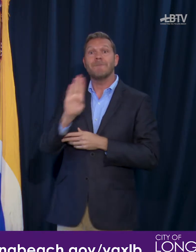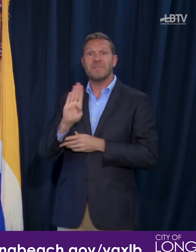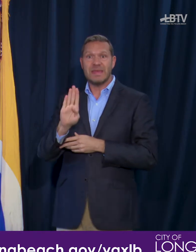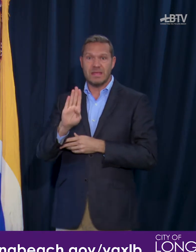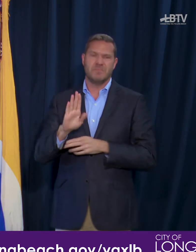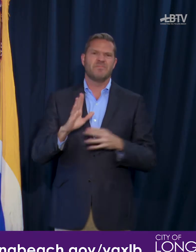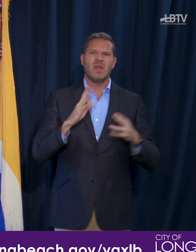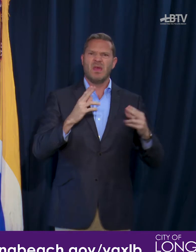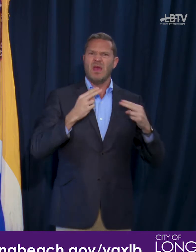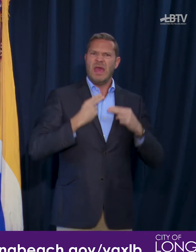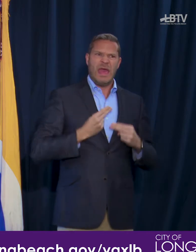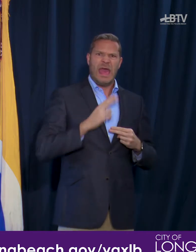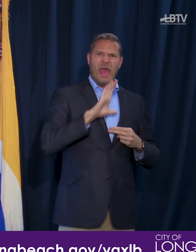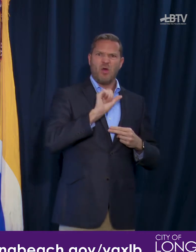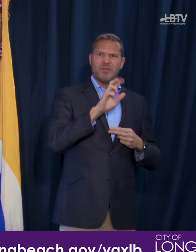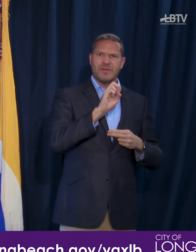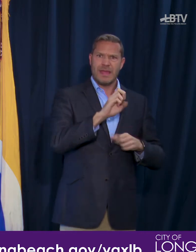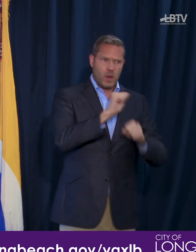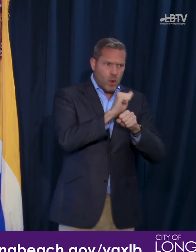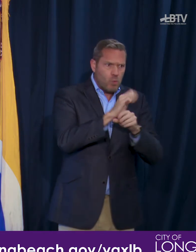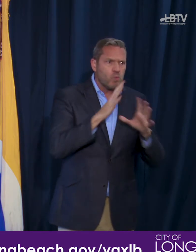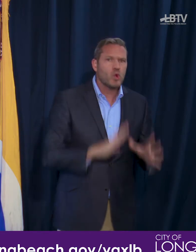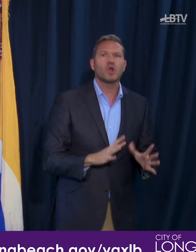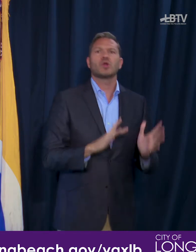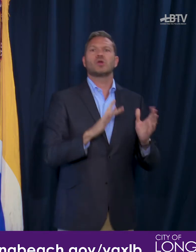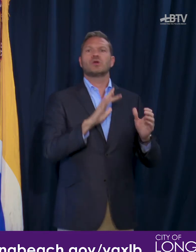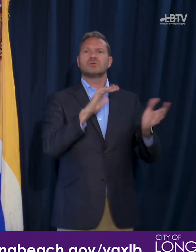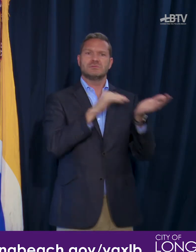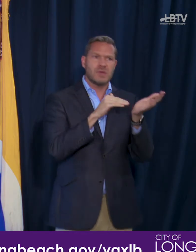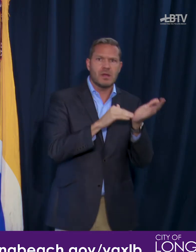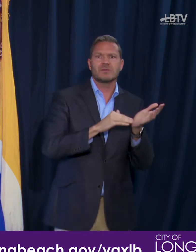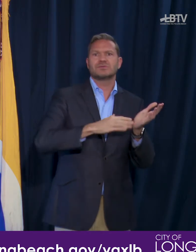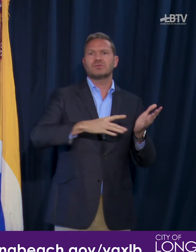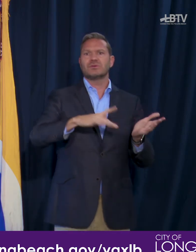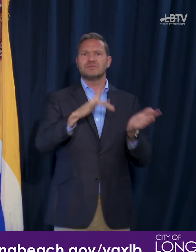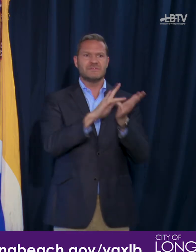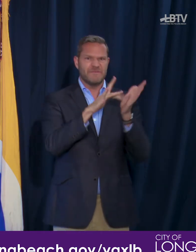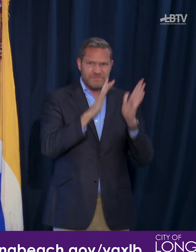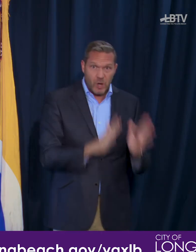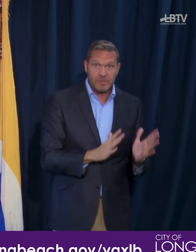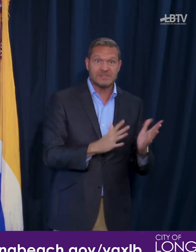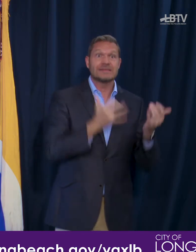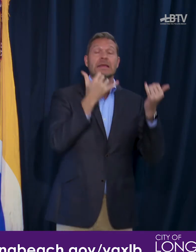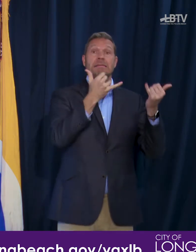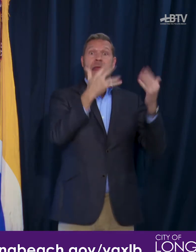hospitals and clinics and pharmacists and now of course we're in the 1B category, that